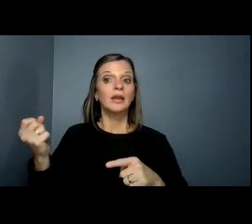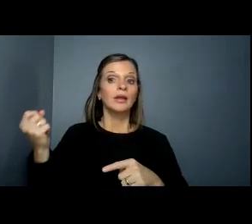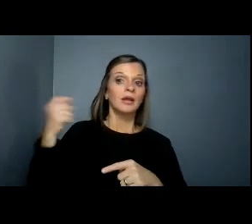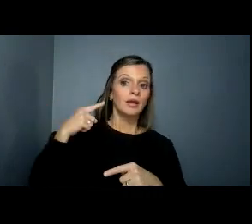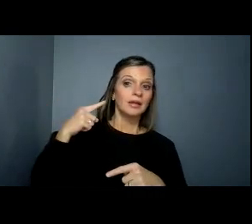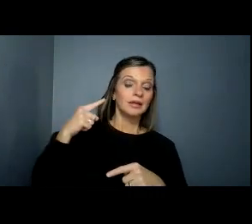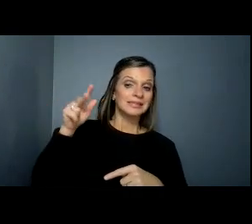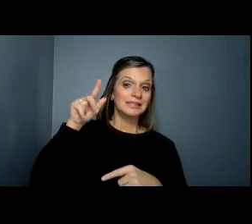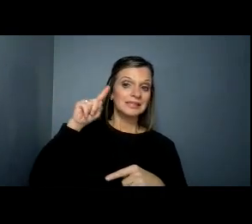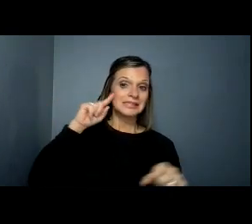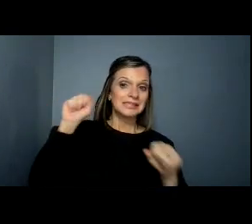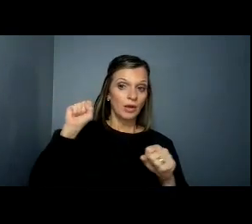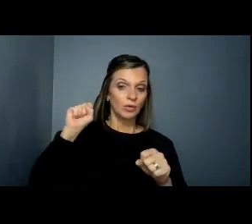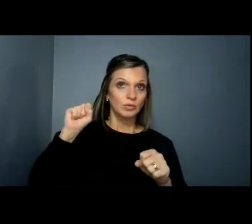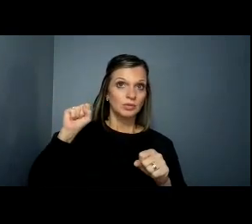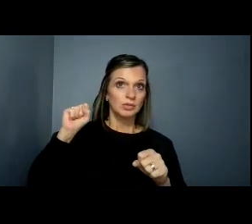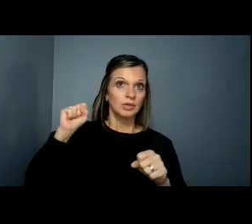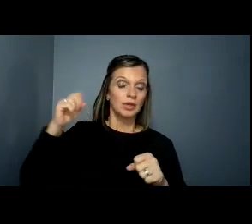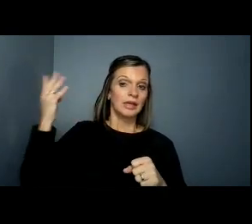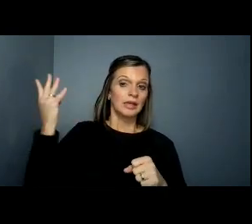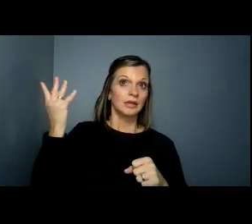It makes it through here. OK.